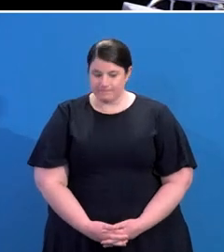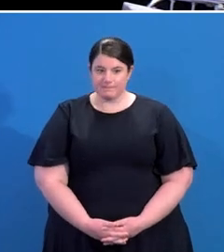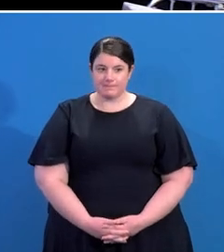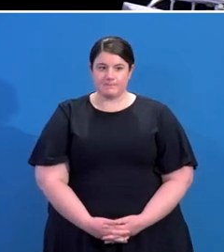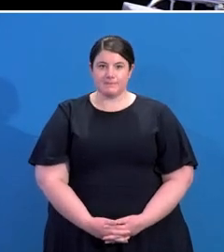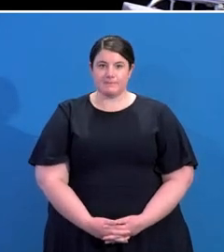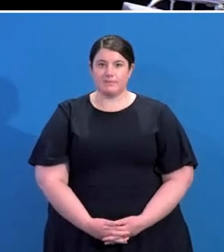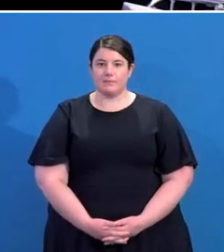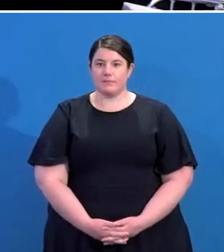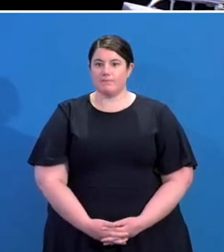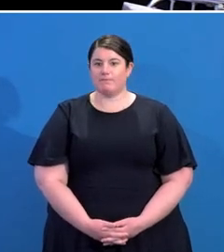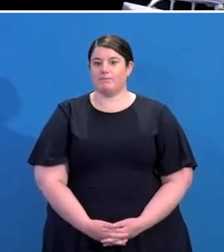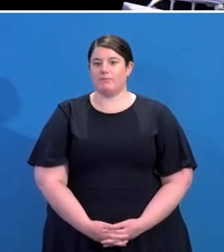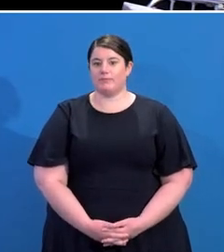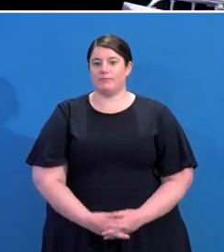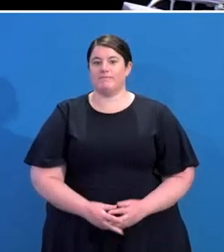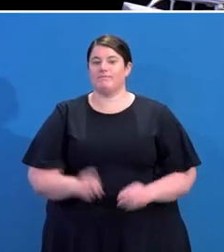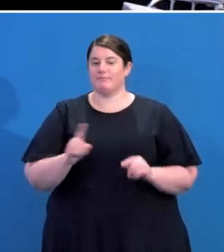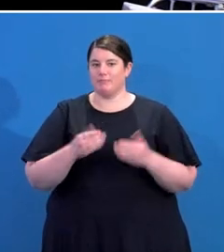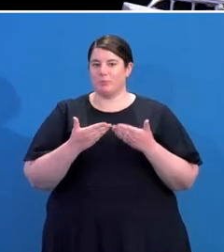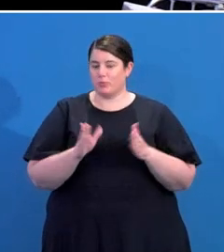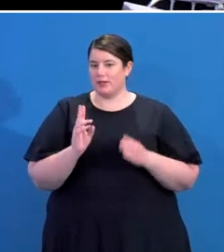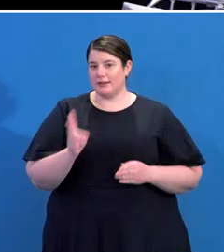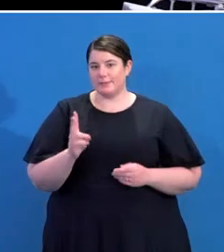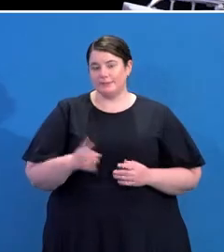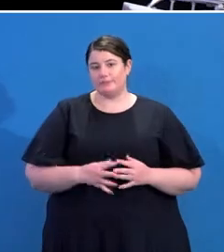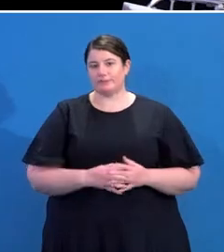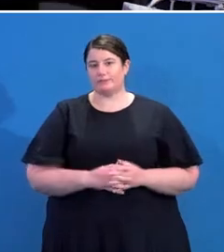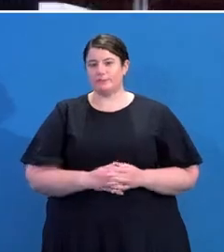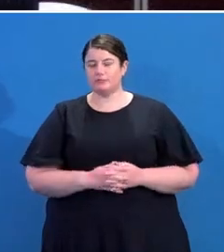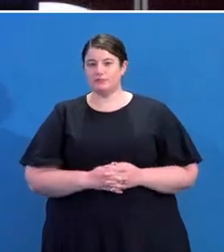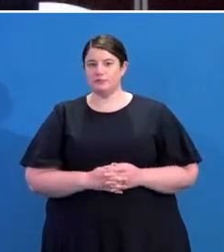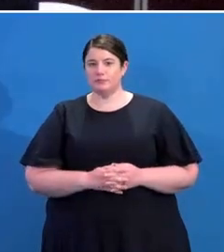The Royal Commission is resumed. MS EASTMAN: Thank you. Yes, Ms Eastman. MS EASTMAN: Thank you, Commissioners.